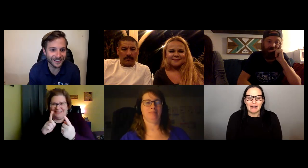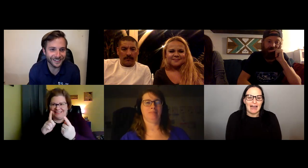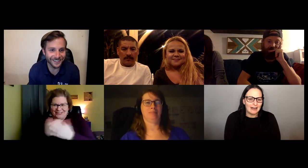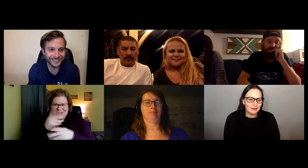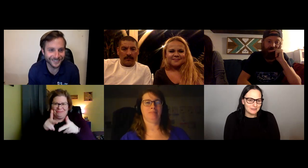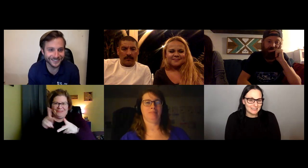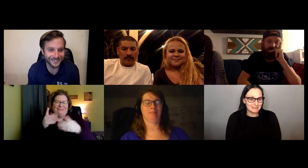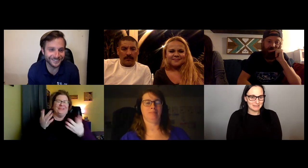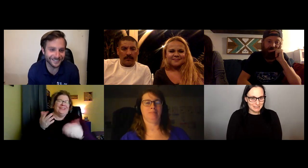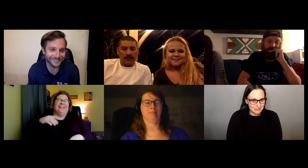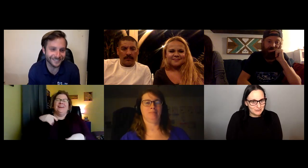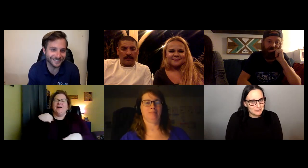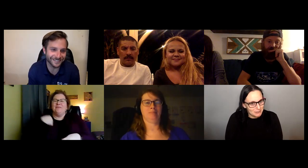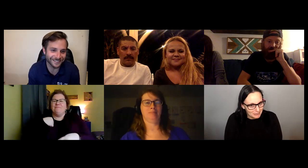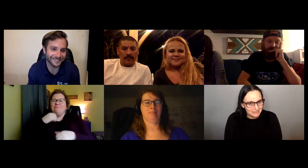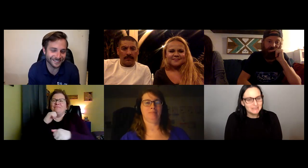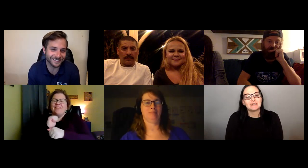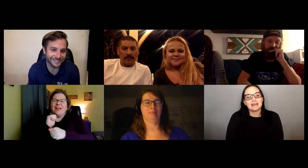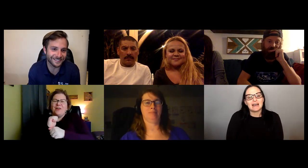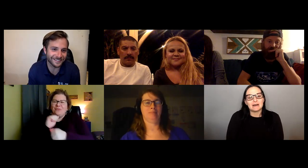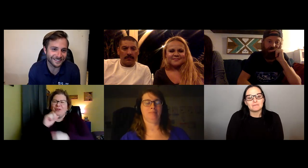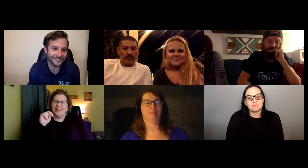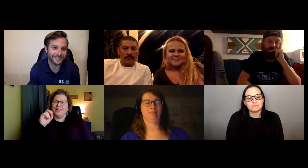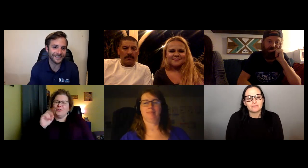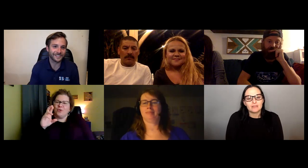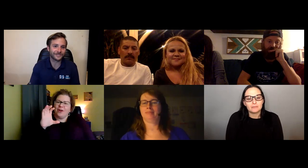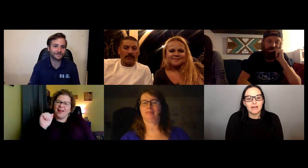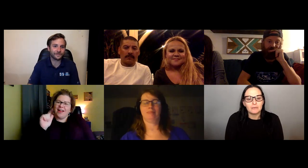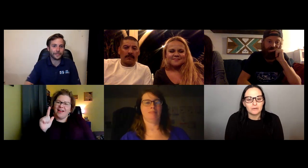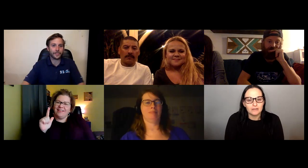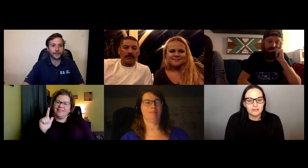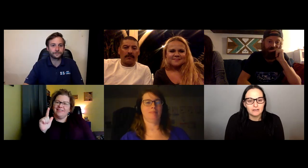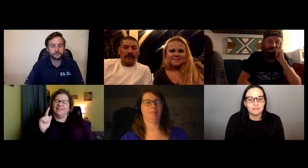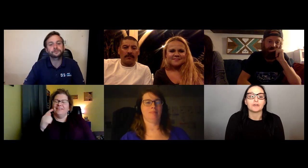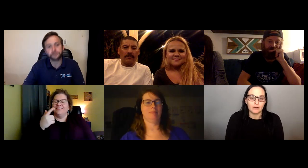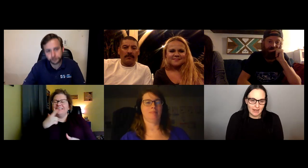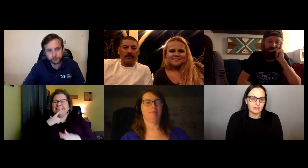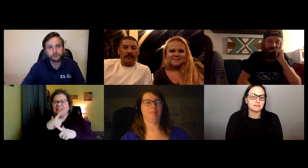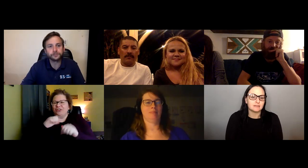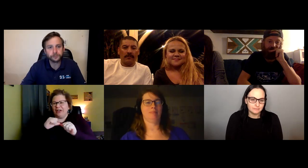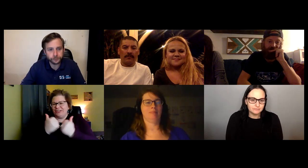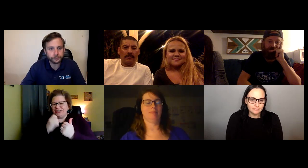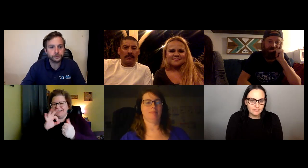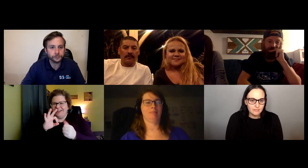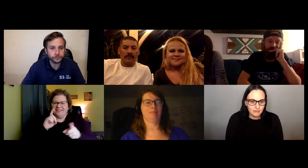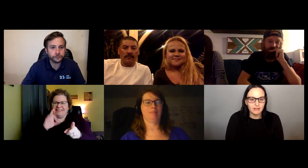how we can meet new people um